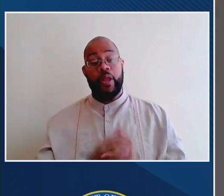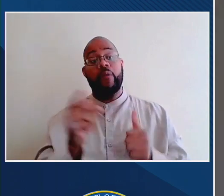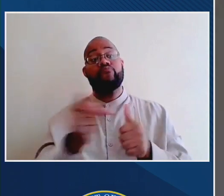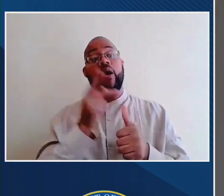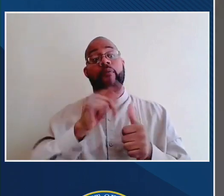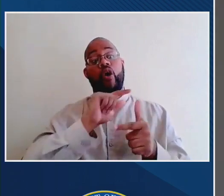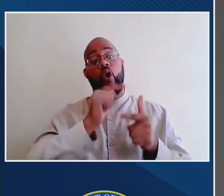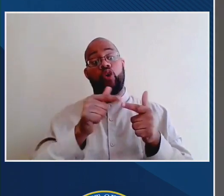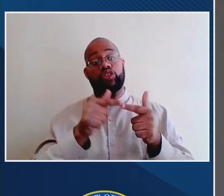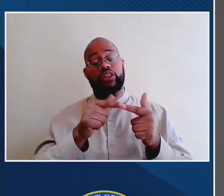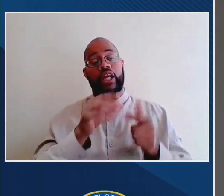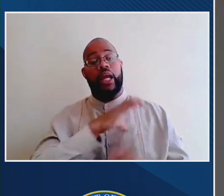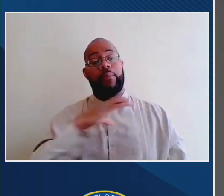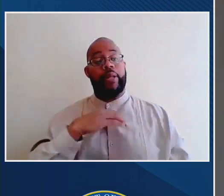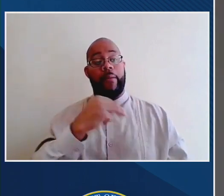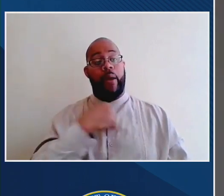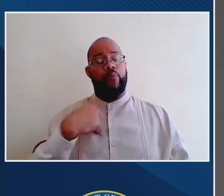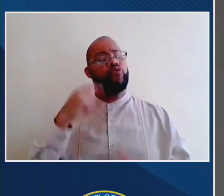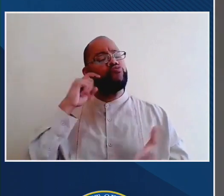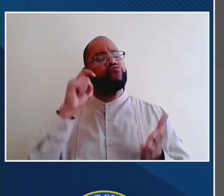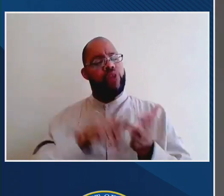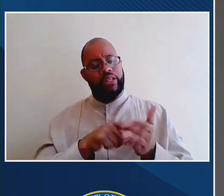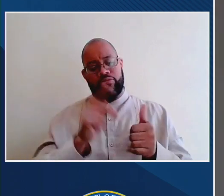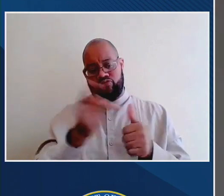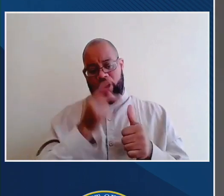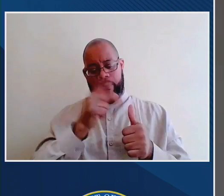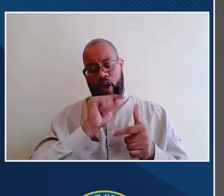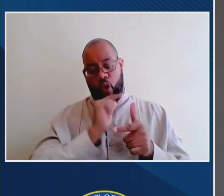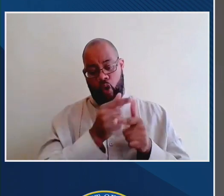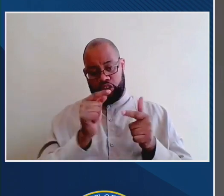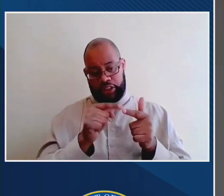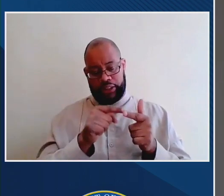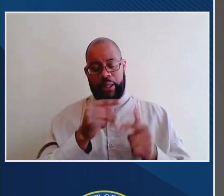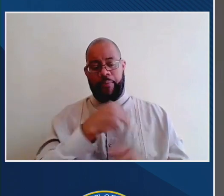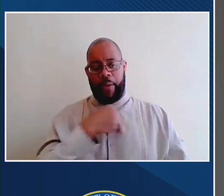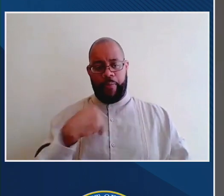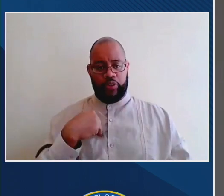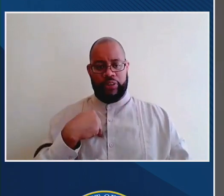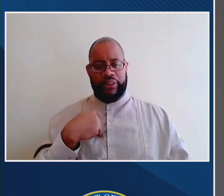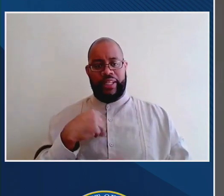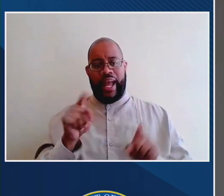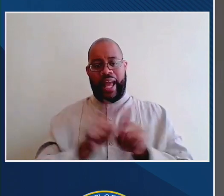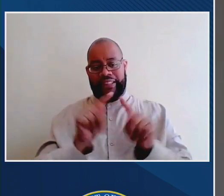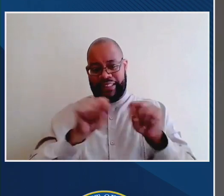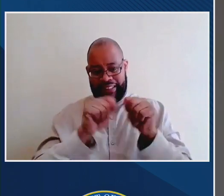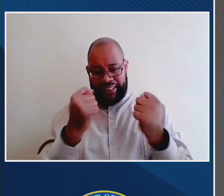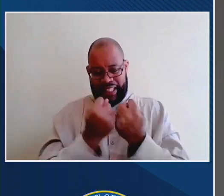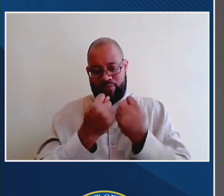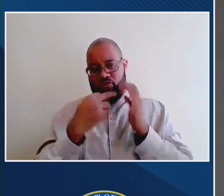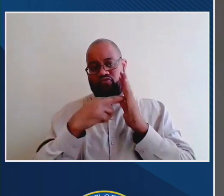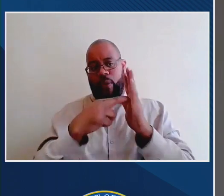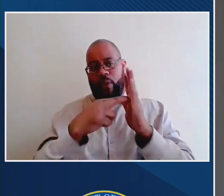members. We recognize primary and alternate committee members as a team representing their constituency.